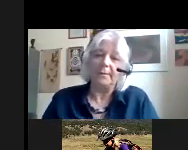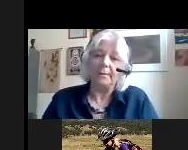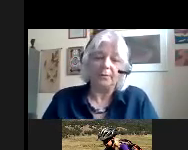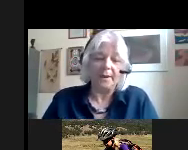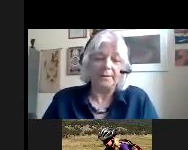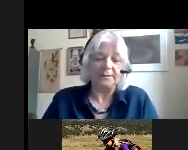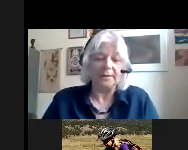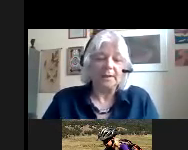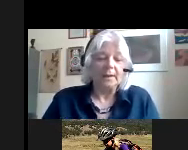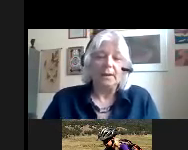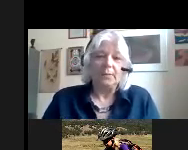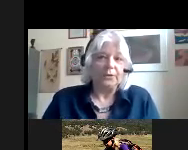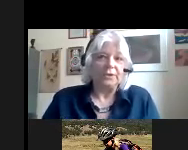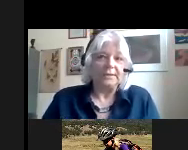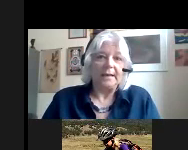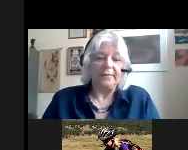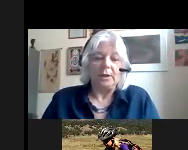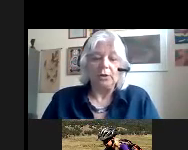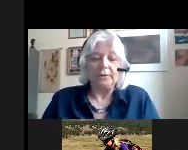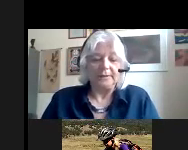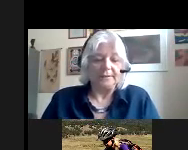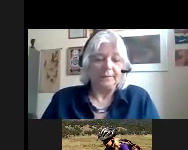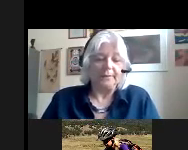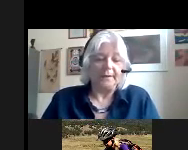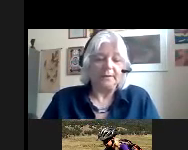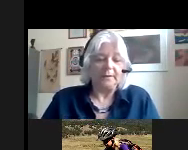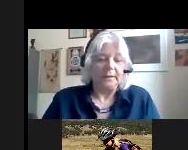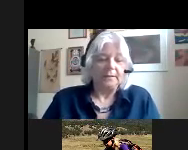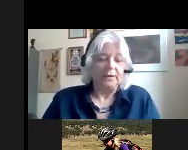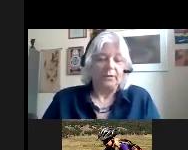compared to whites, which does not even include a disability.